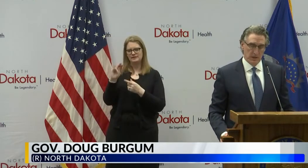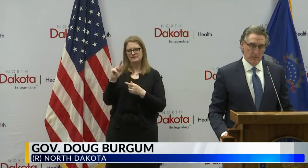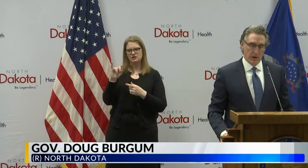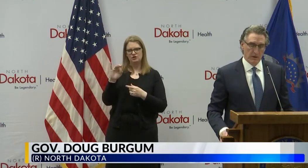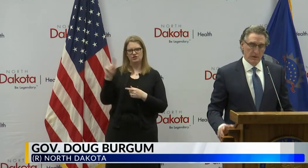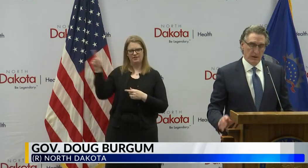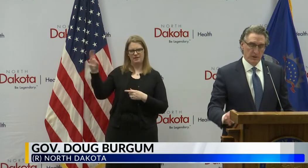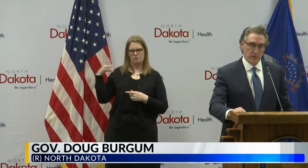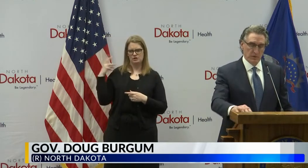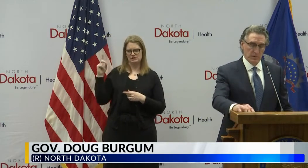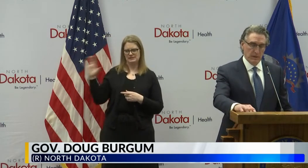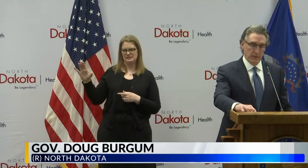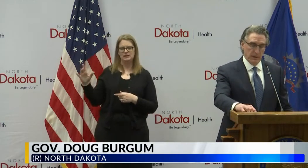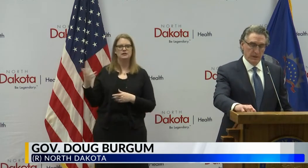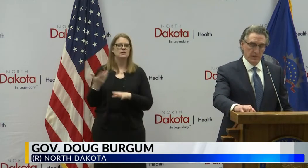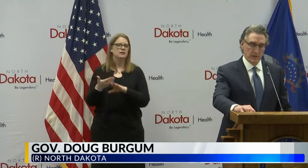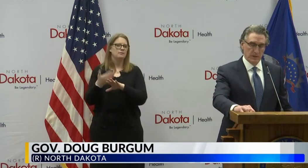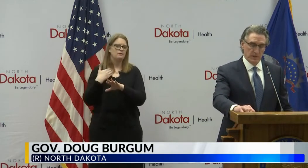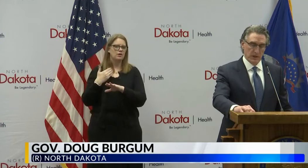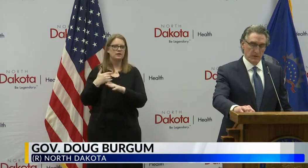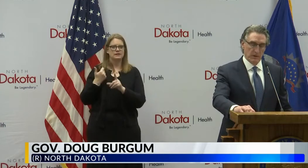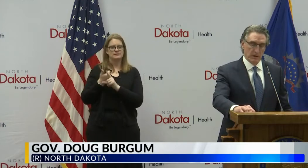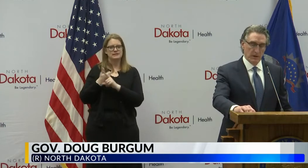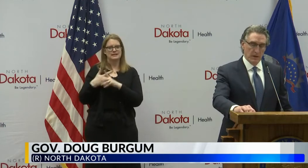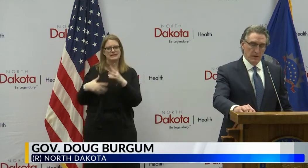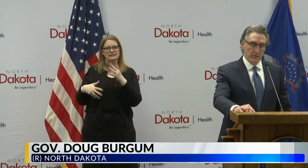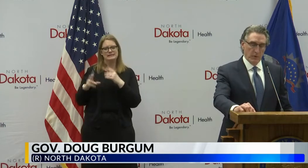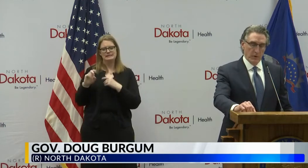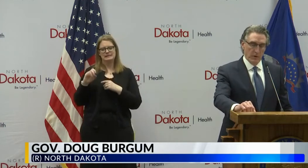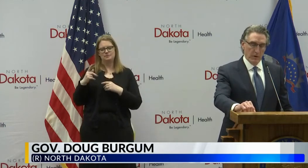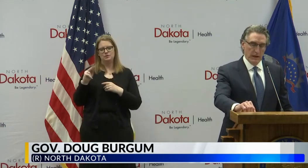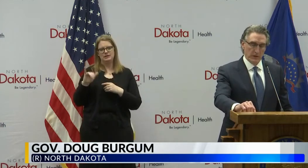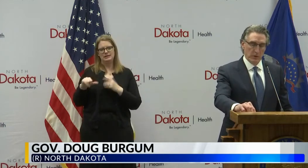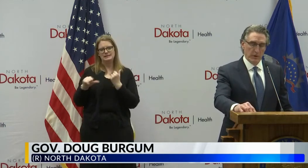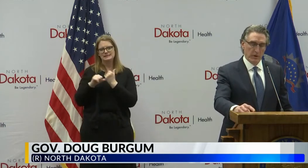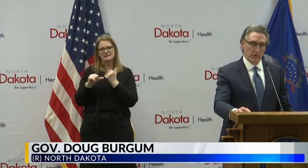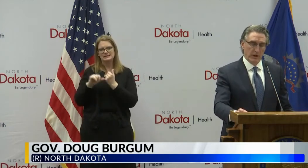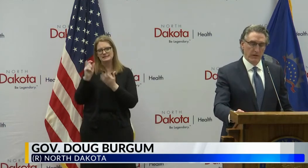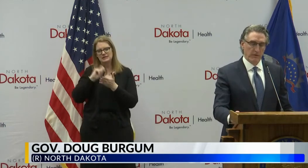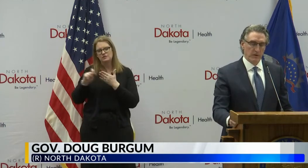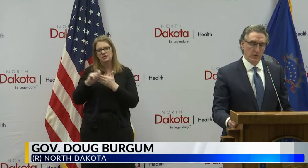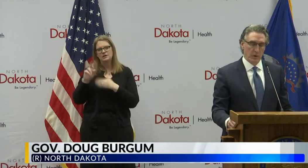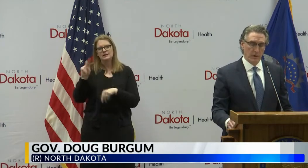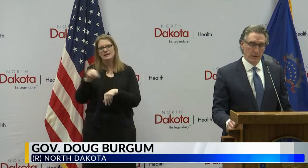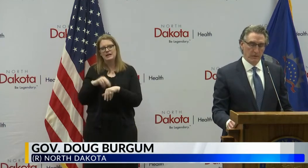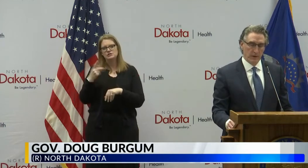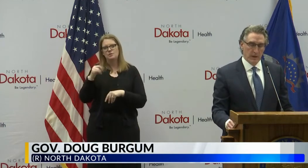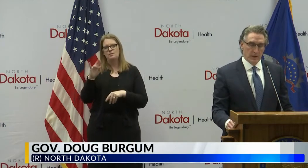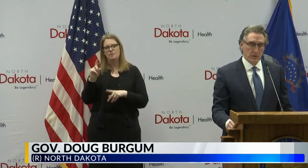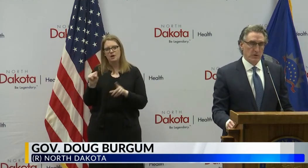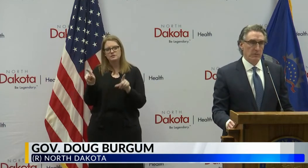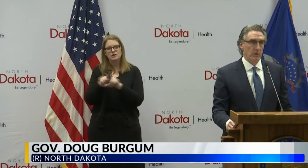SECRETARY FOR LAND AND MINERALS AT THE DEPARTMENT OF INTERIOR IN WASHINGTON, D.C. AND PRIOR TO THAT SHE WAS THE